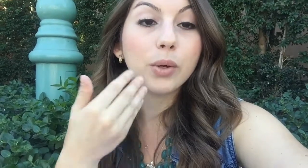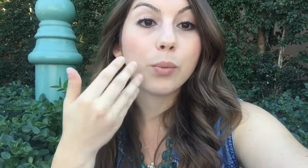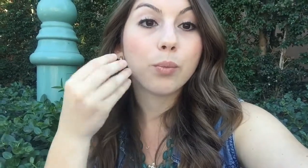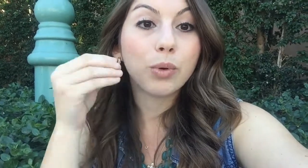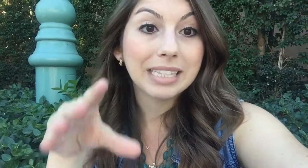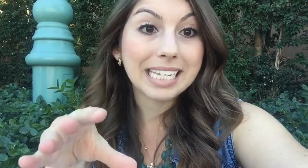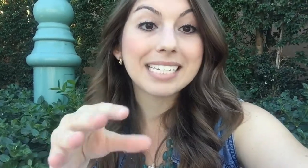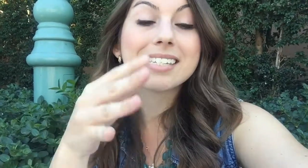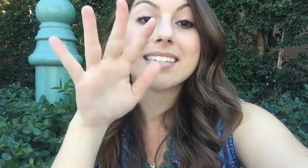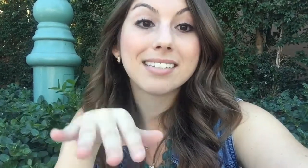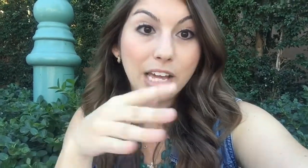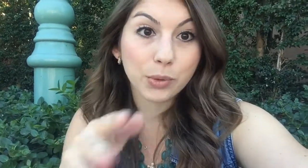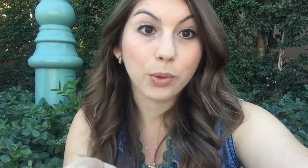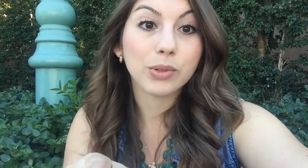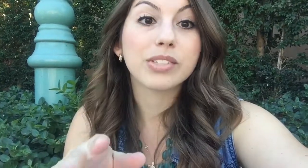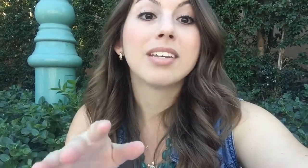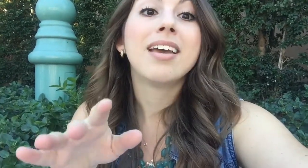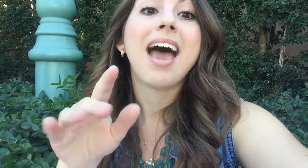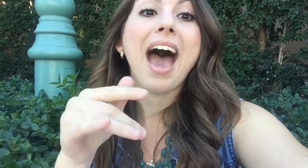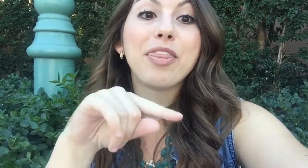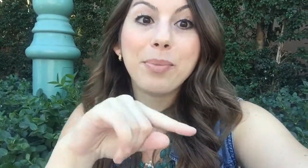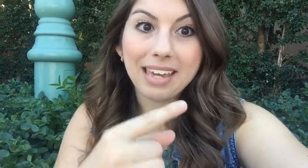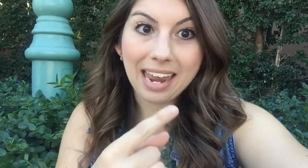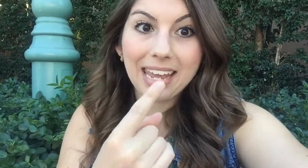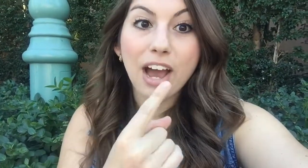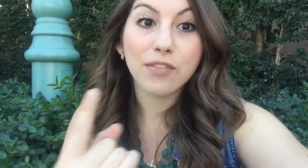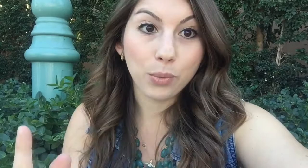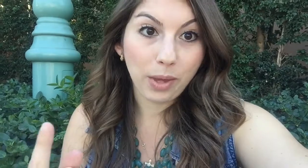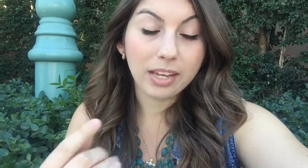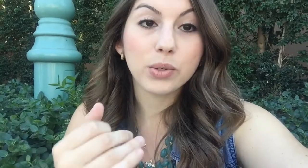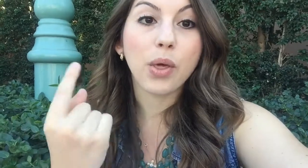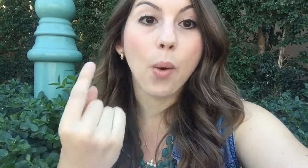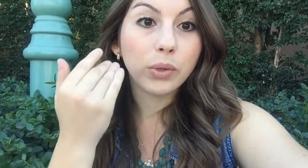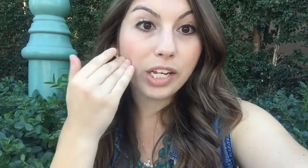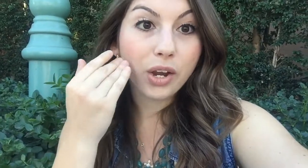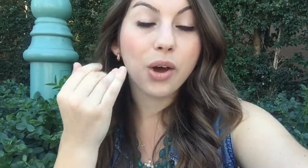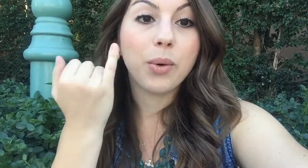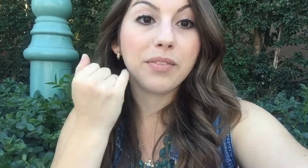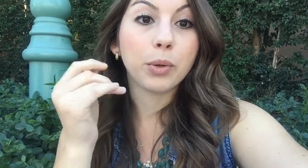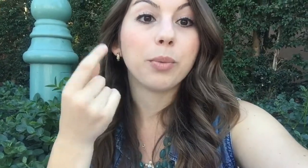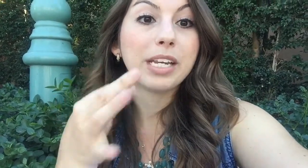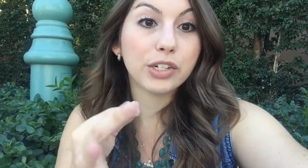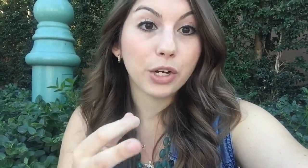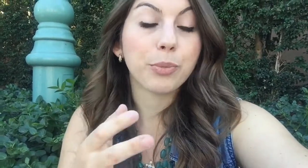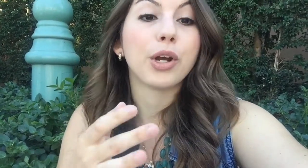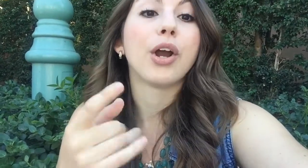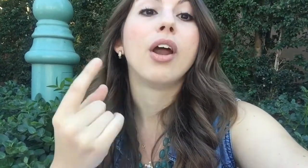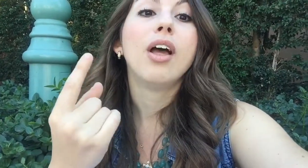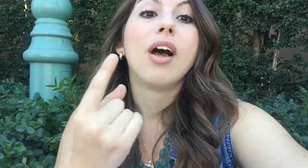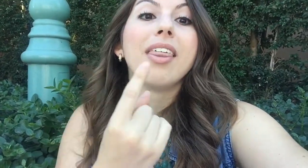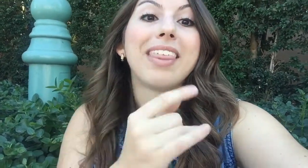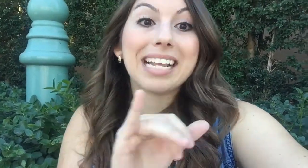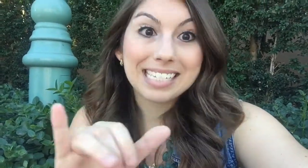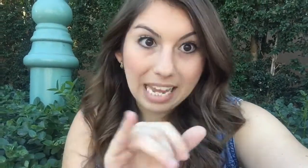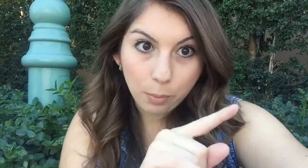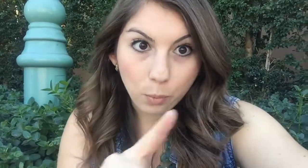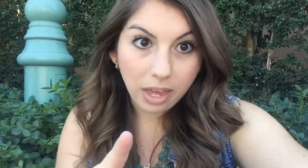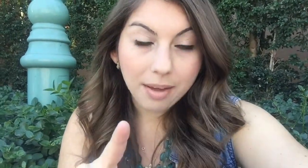They only release that schedule at the beginning of the week. So, they only know if there will be an interpreter that same week.